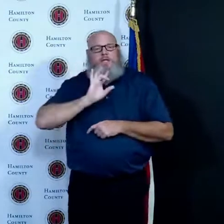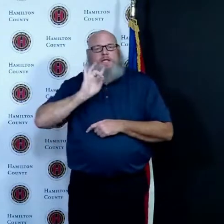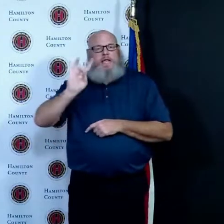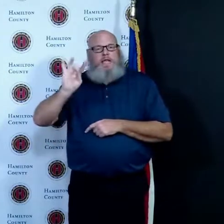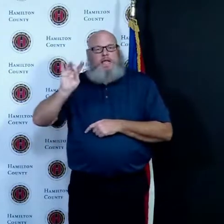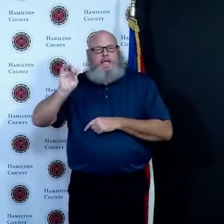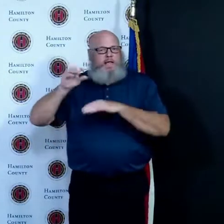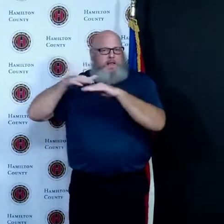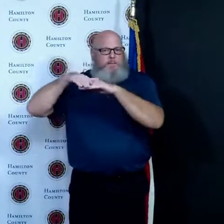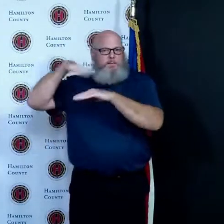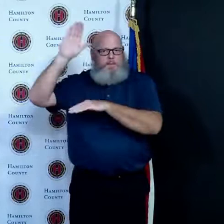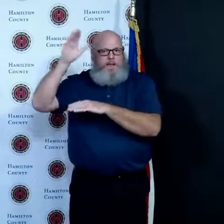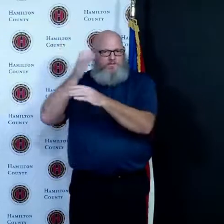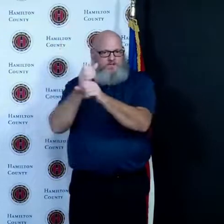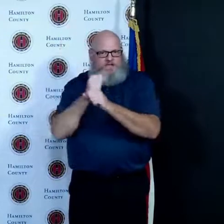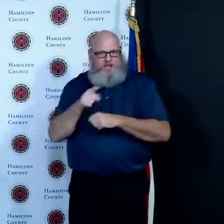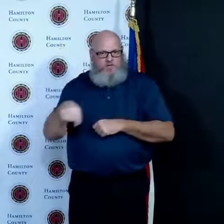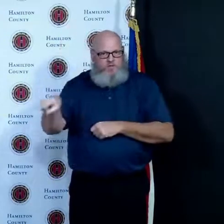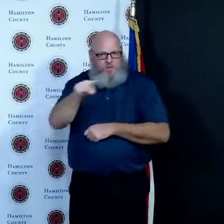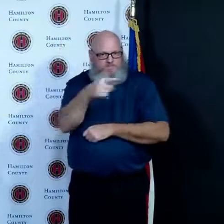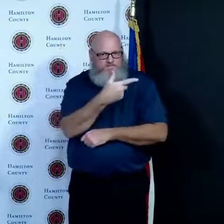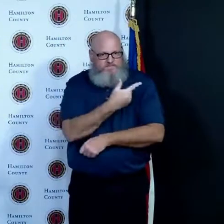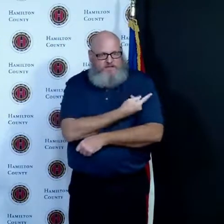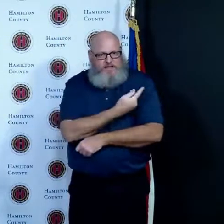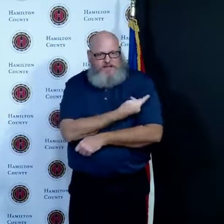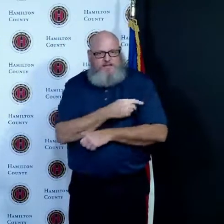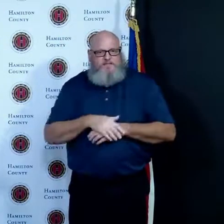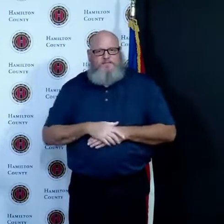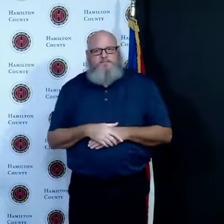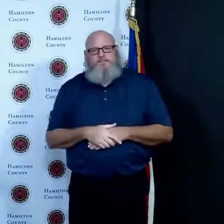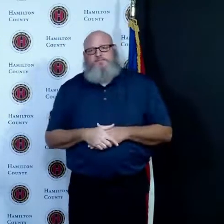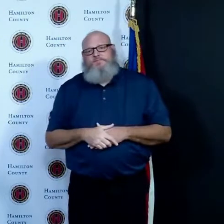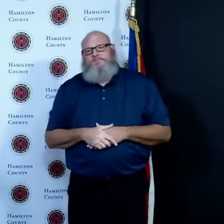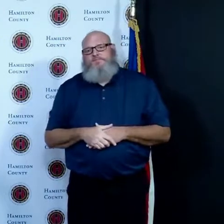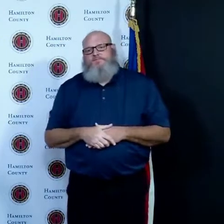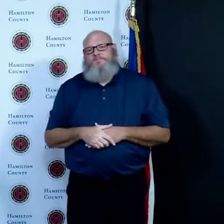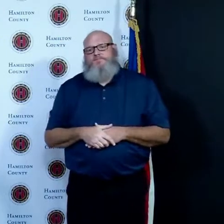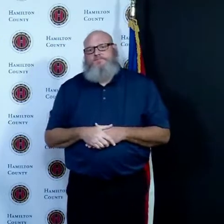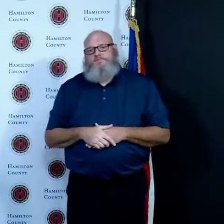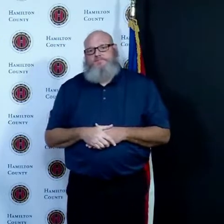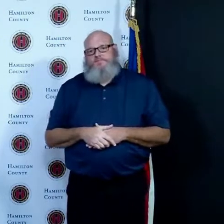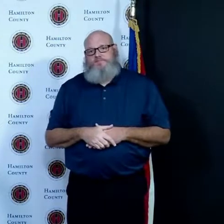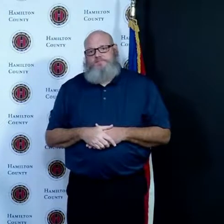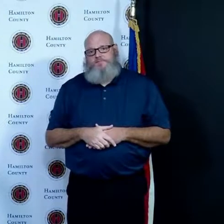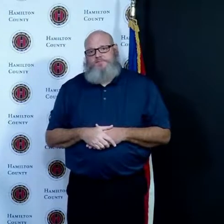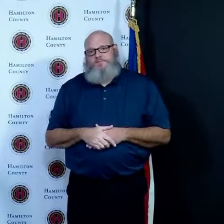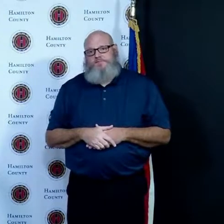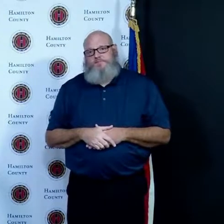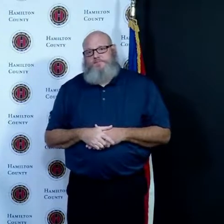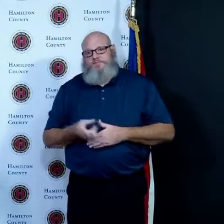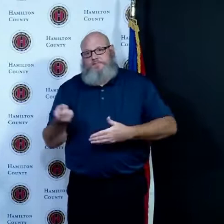48 providers in Hamilton County that will receive vaccine next week for that 80 year old population